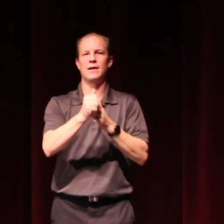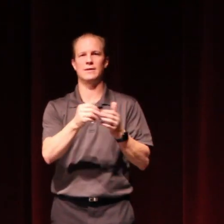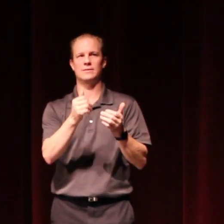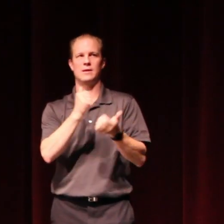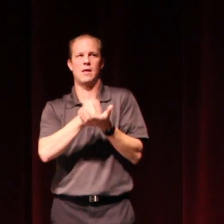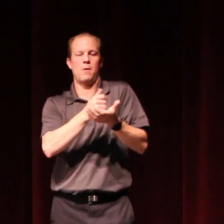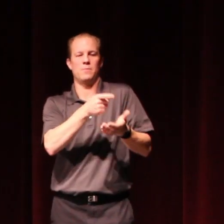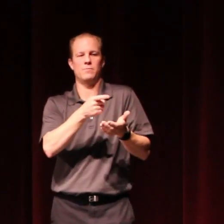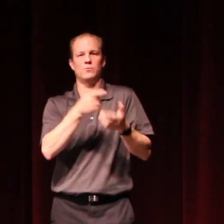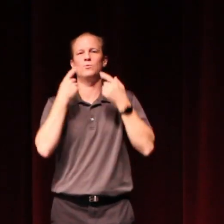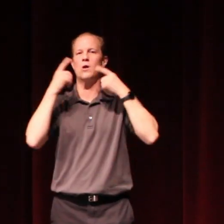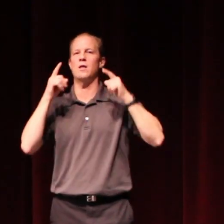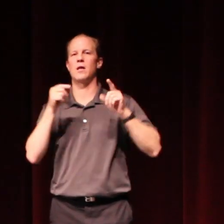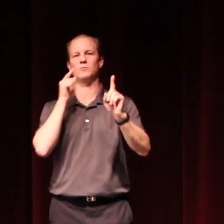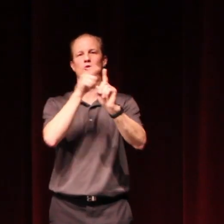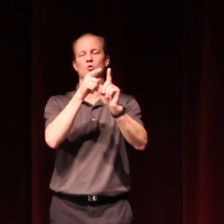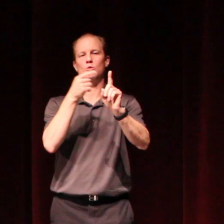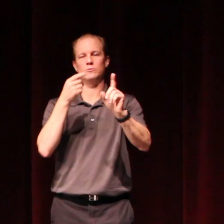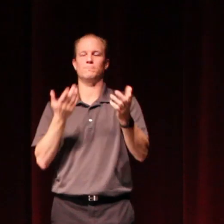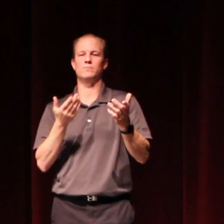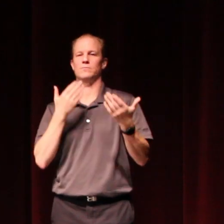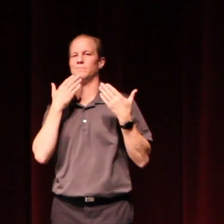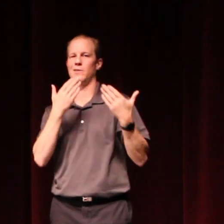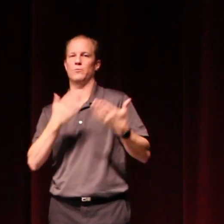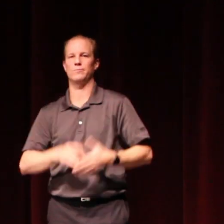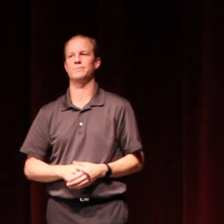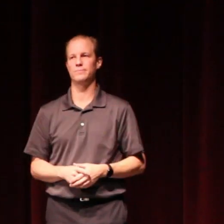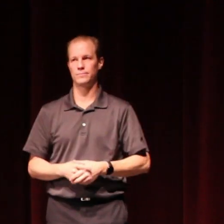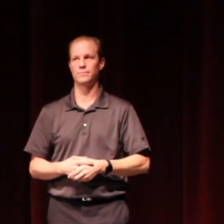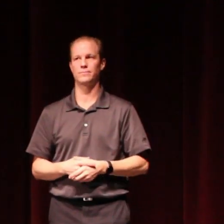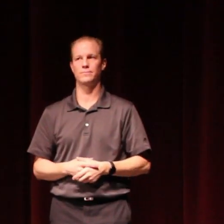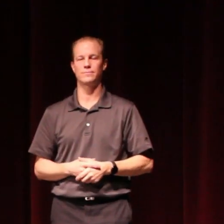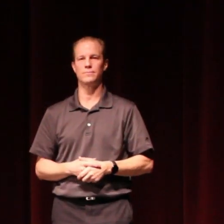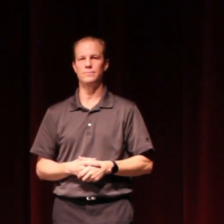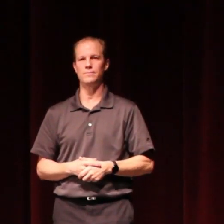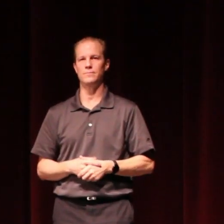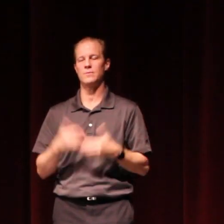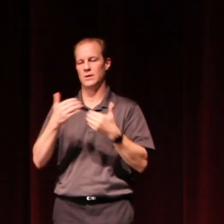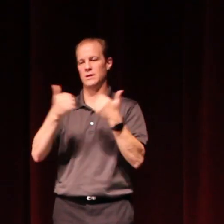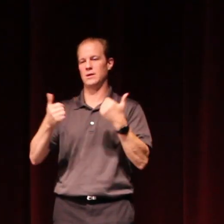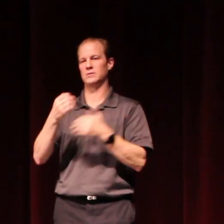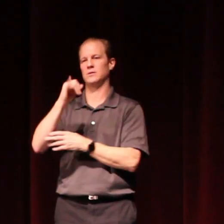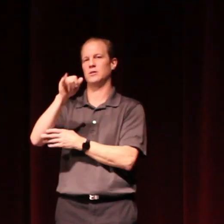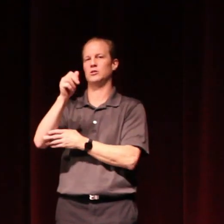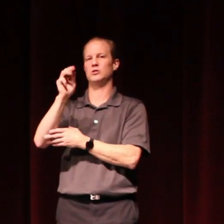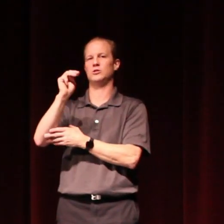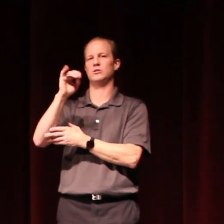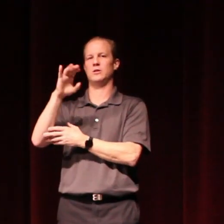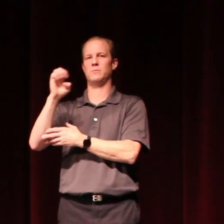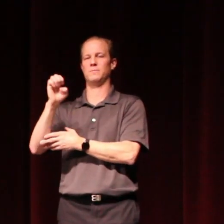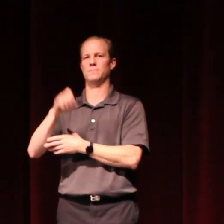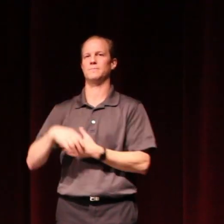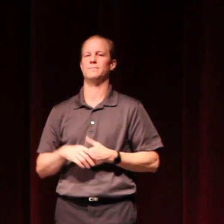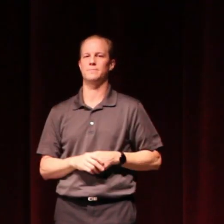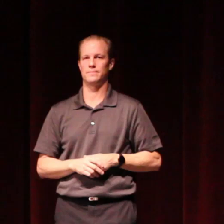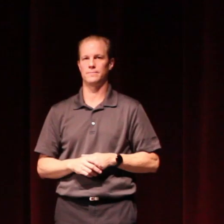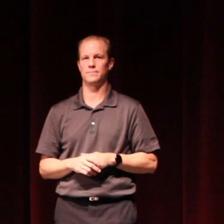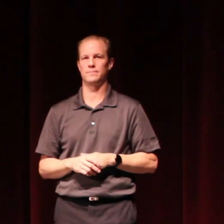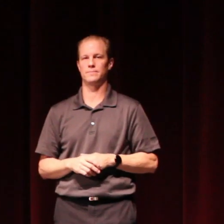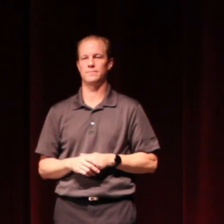that they're looking for. Thank you. Next is Jamie O'Brien.